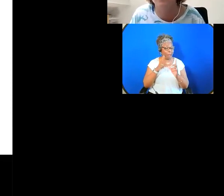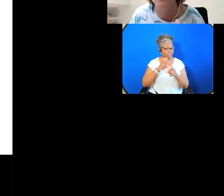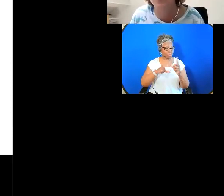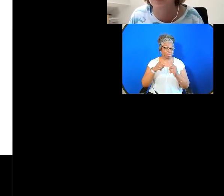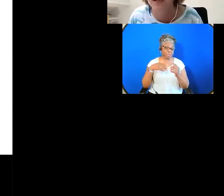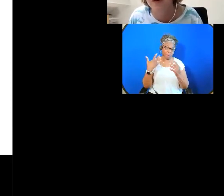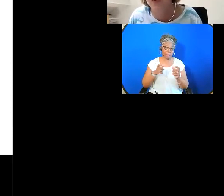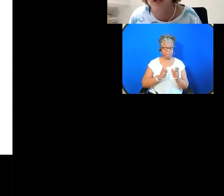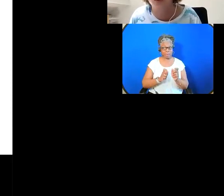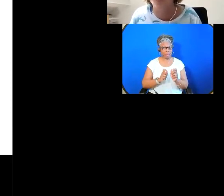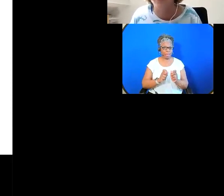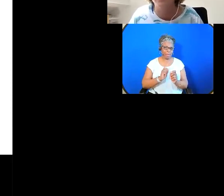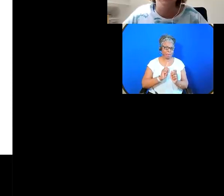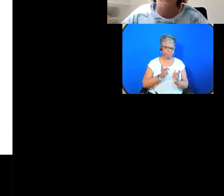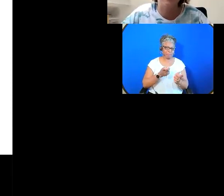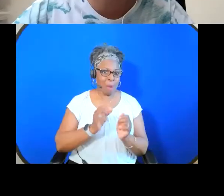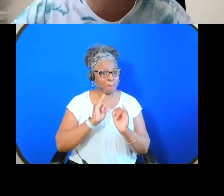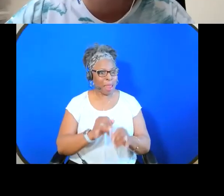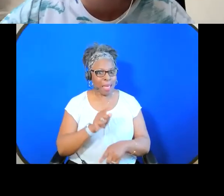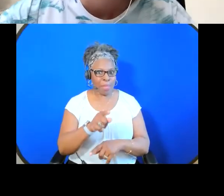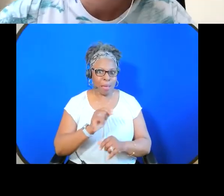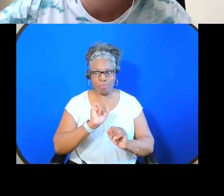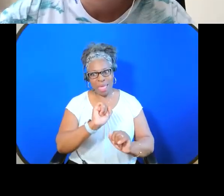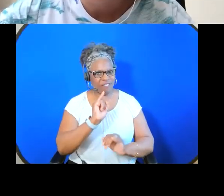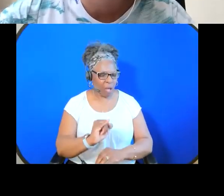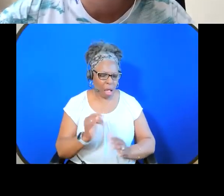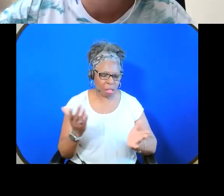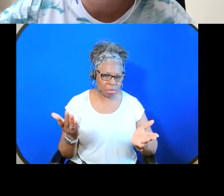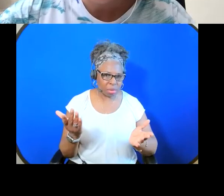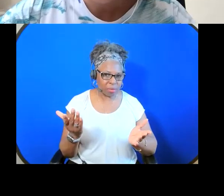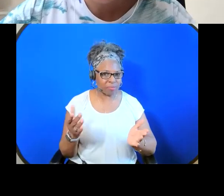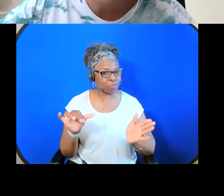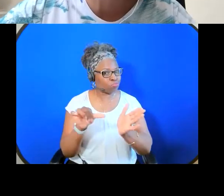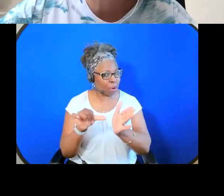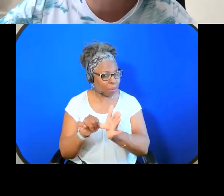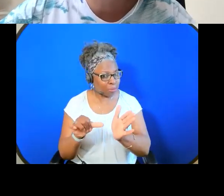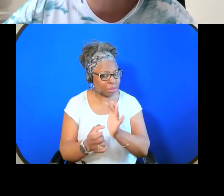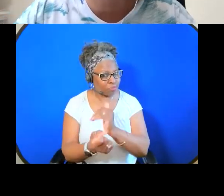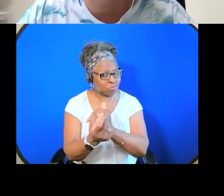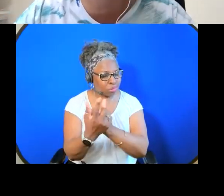people not being able to get work and so on. And, and also it was perceived as